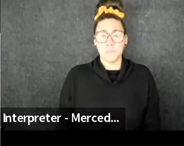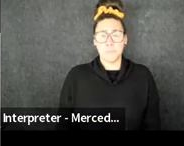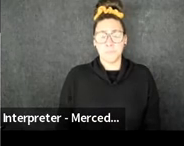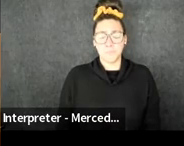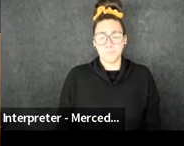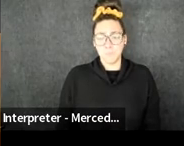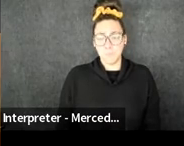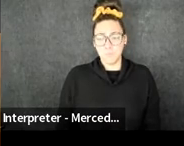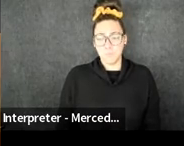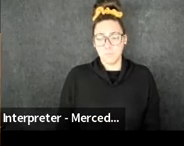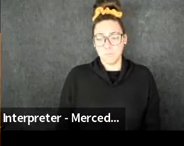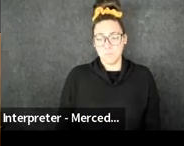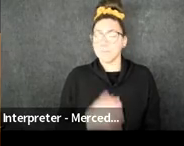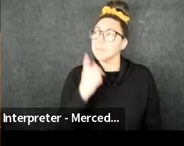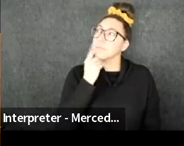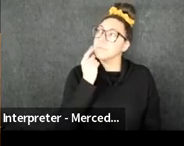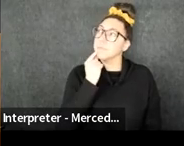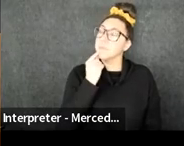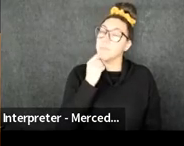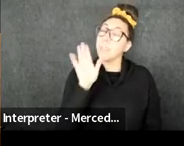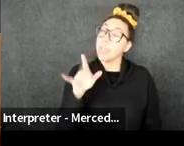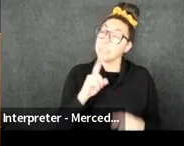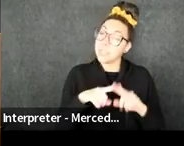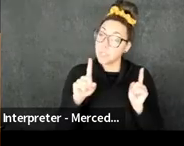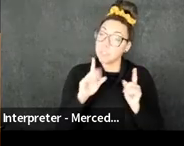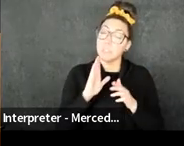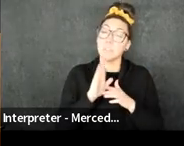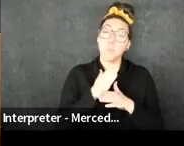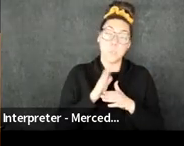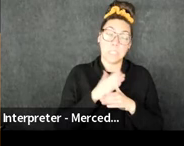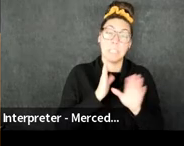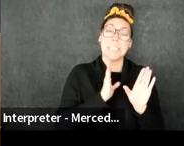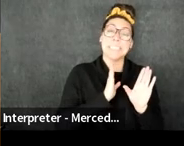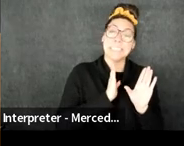And the differences between psych interns and MSW interns